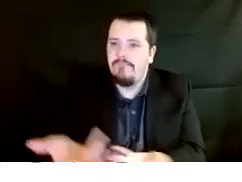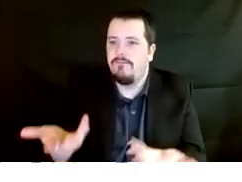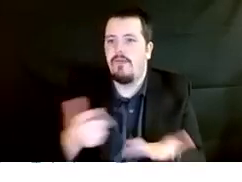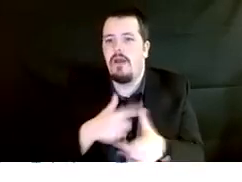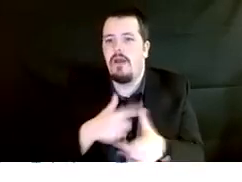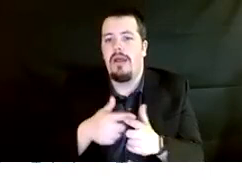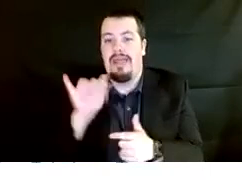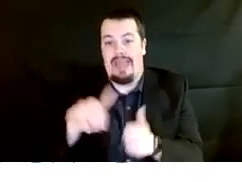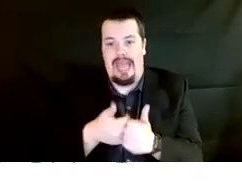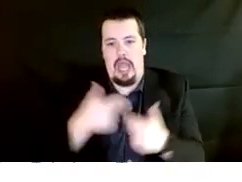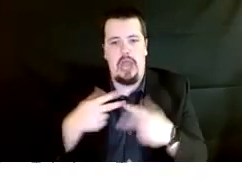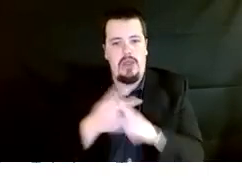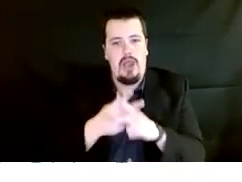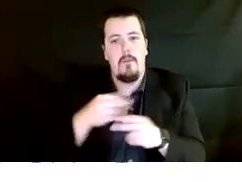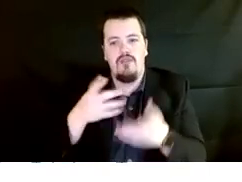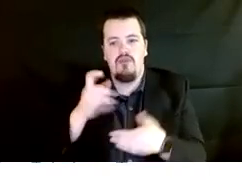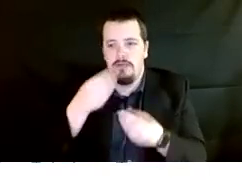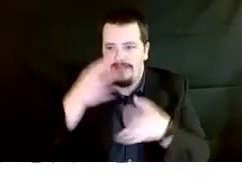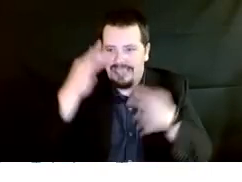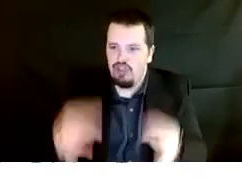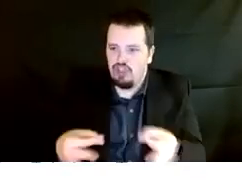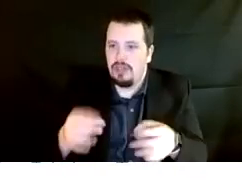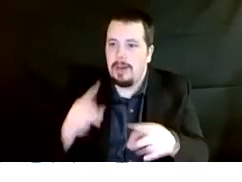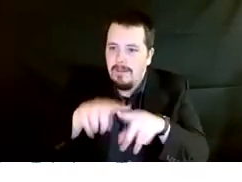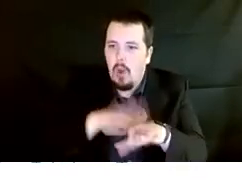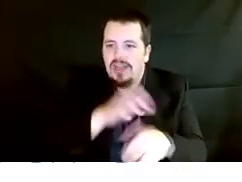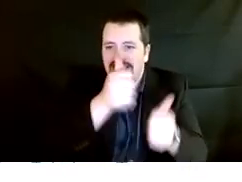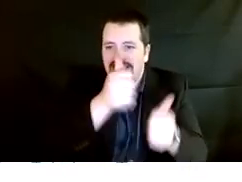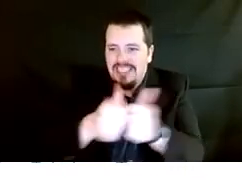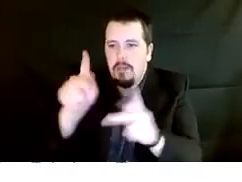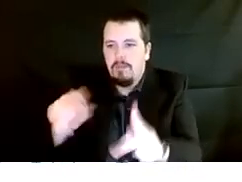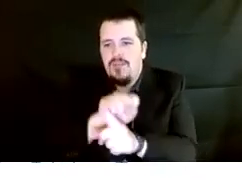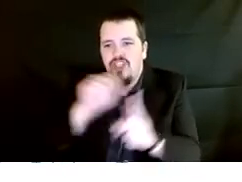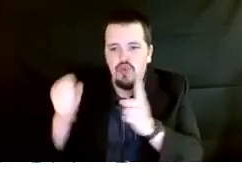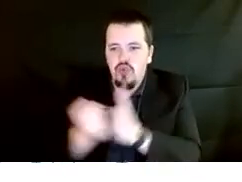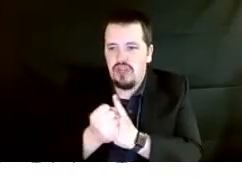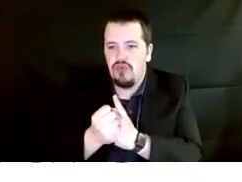health care providers should make those choices.. we also were really worried about a lot of other